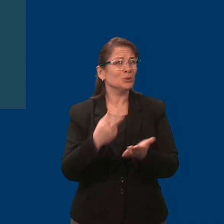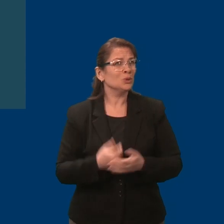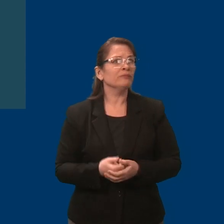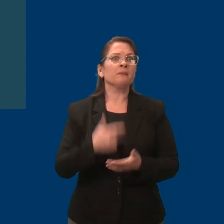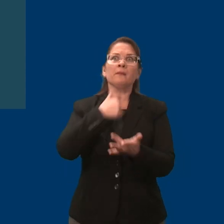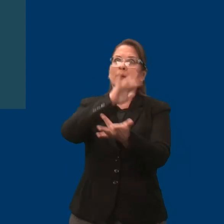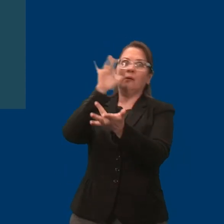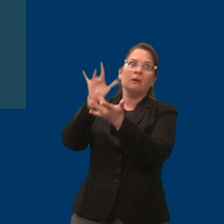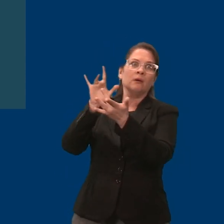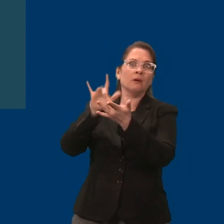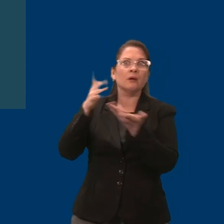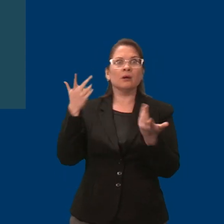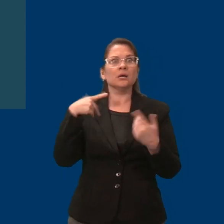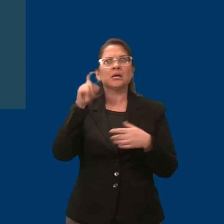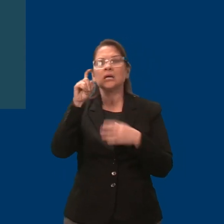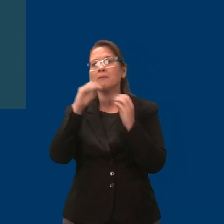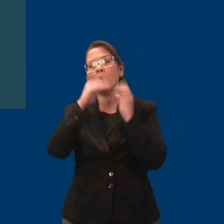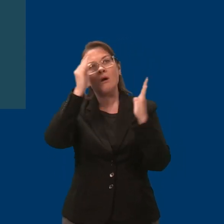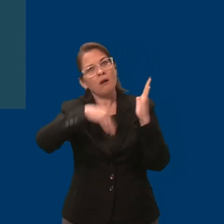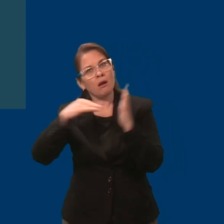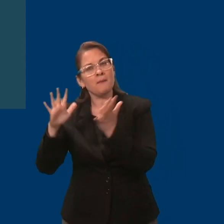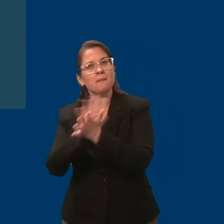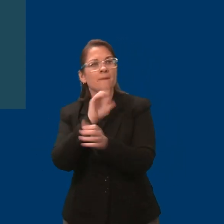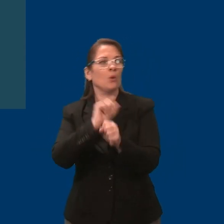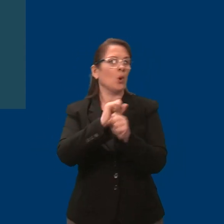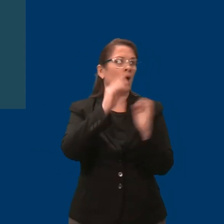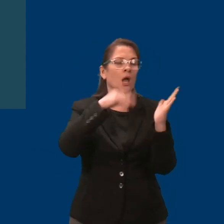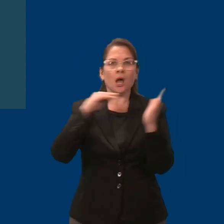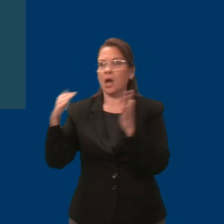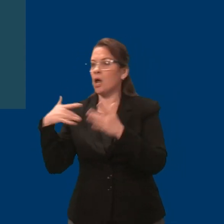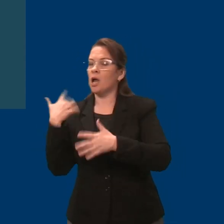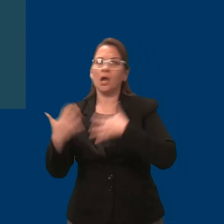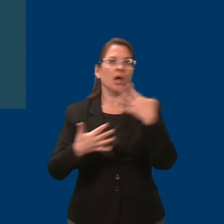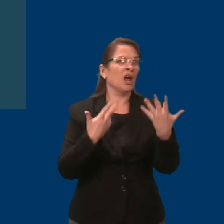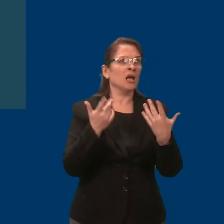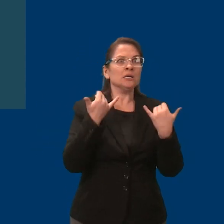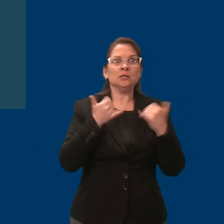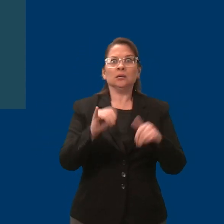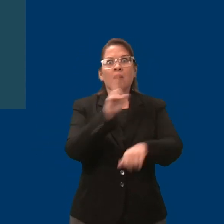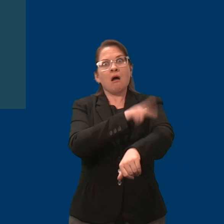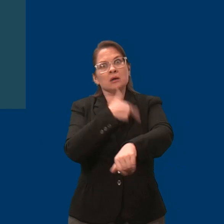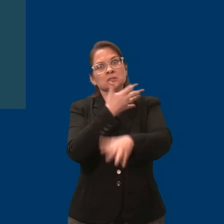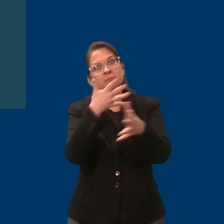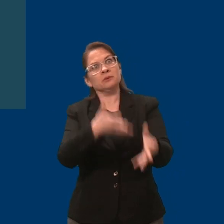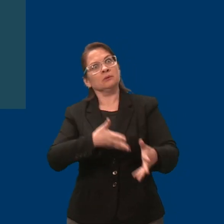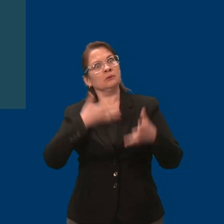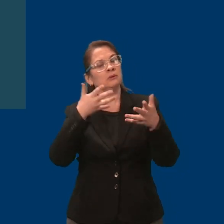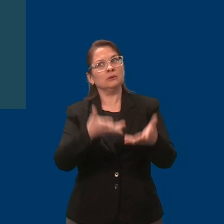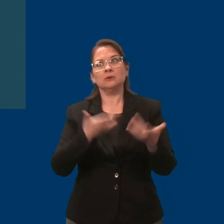from doctors to approve. Luckily, we were in the hospital and had many doctors available to us on a daily basis who helped us work